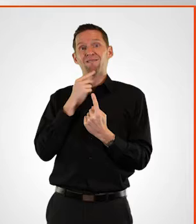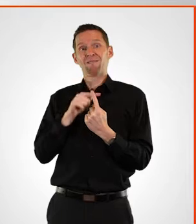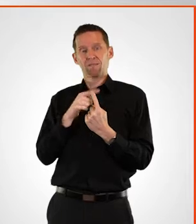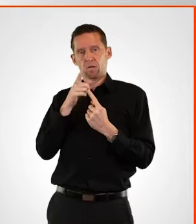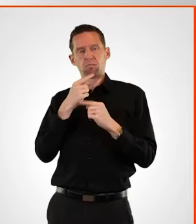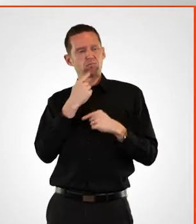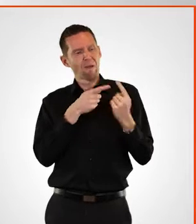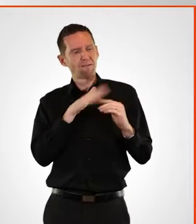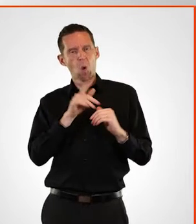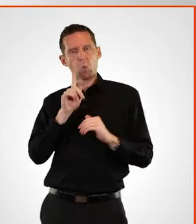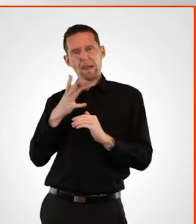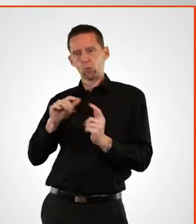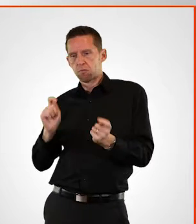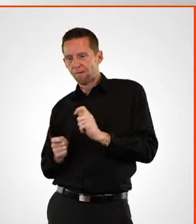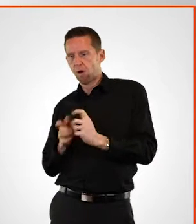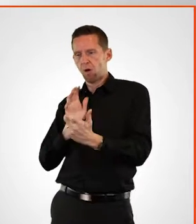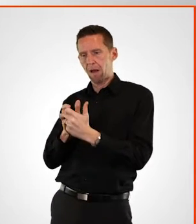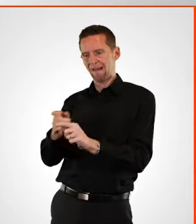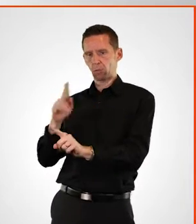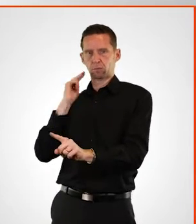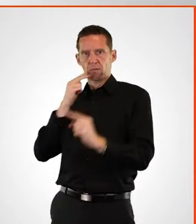and you can talk to them about the accommodations and modifications